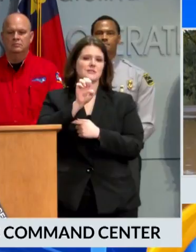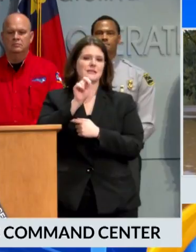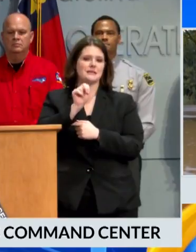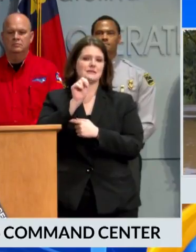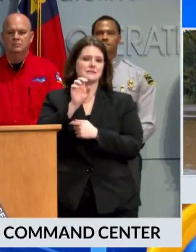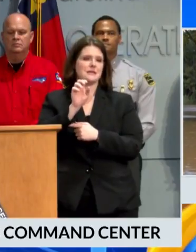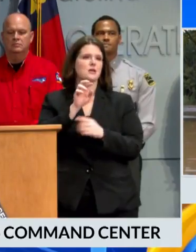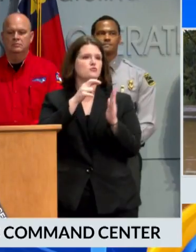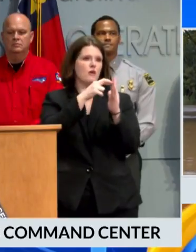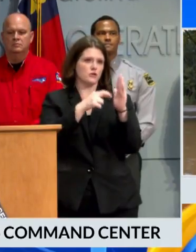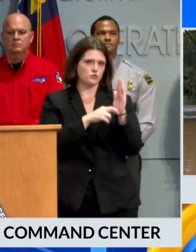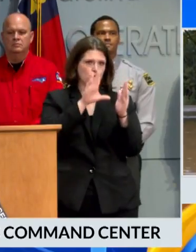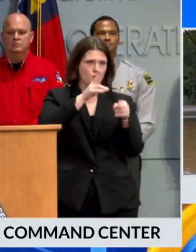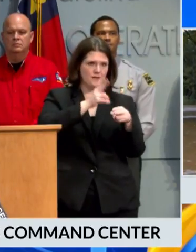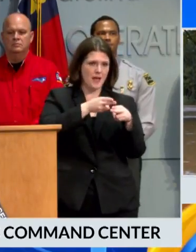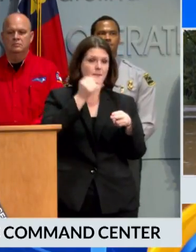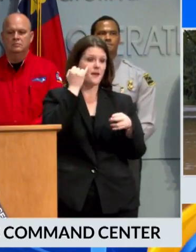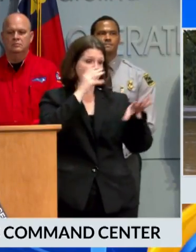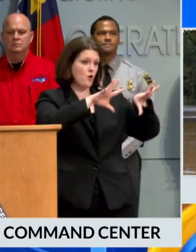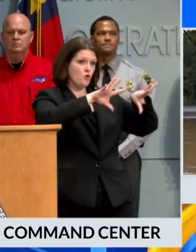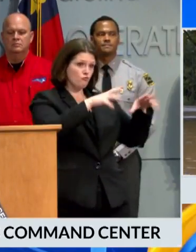WE ASKED THAT YOU REGISTER WITH